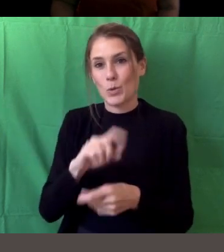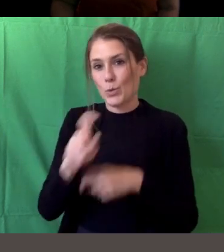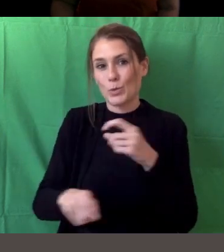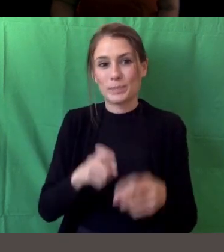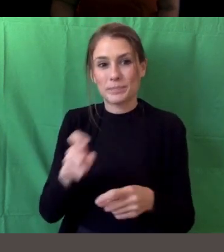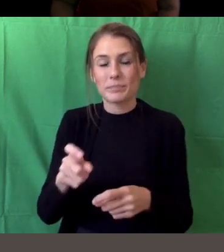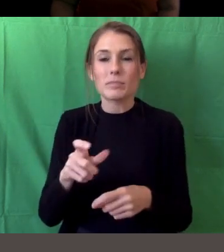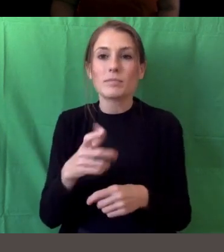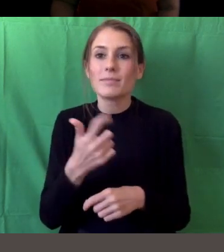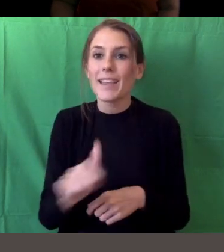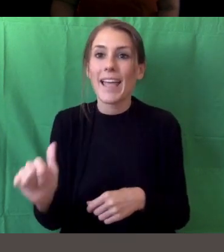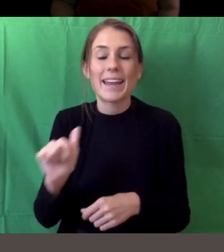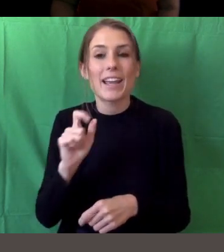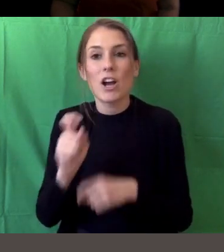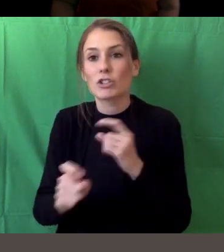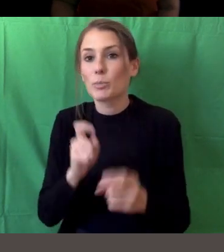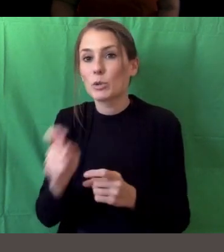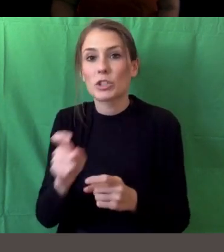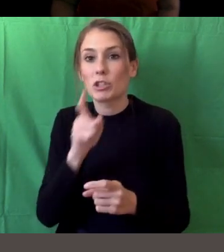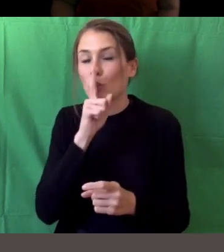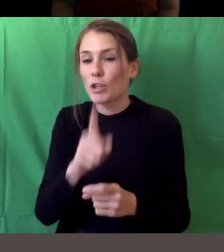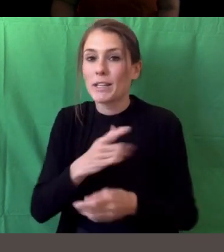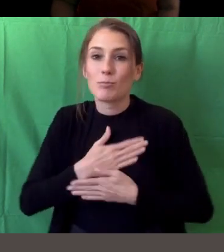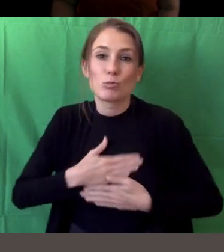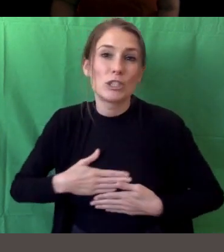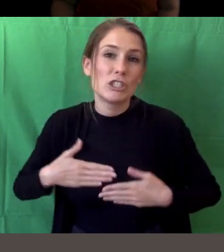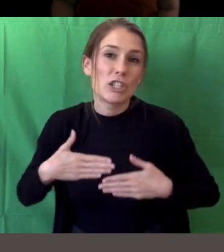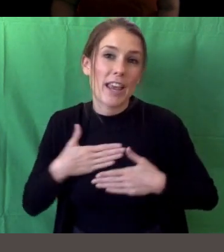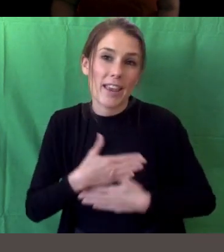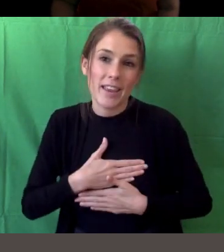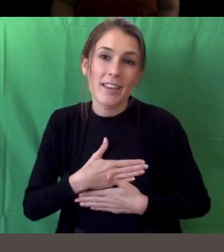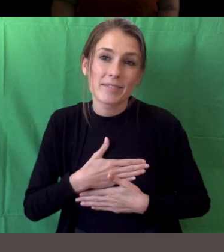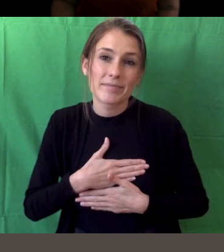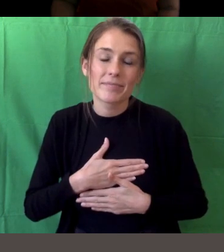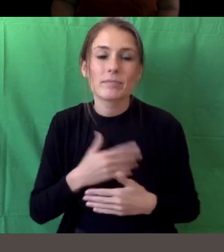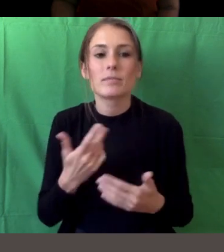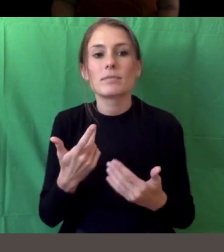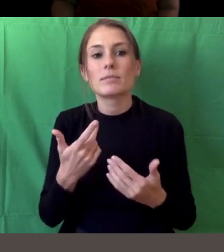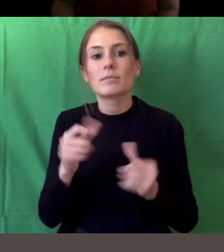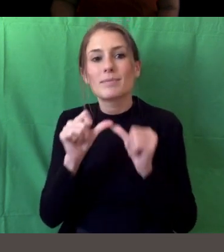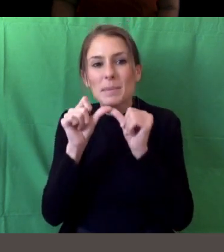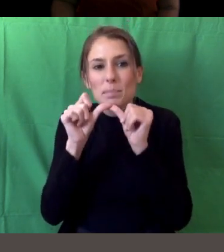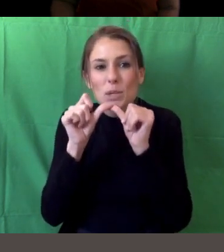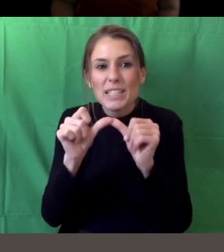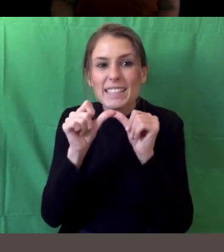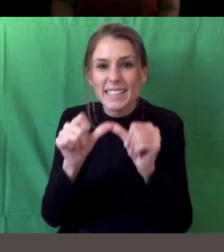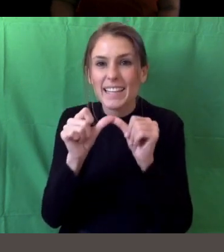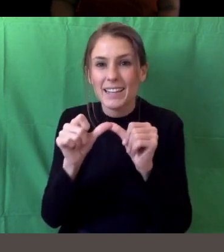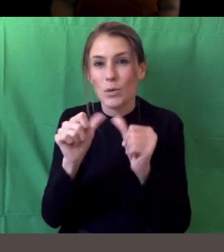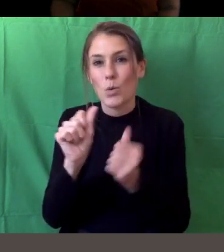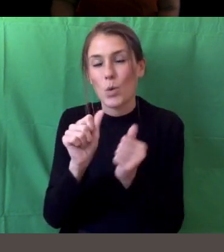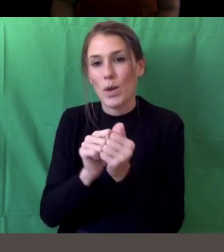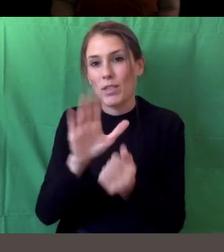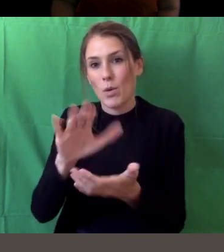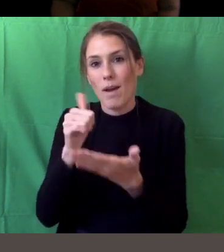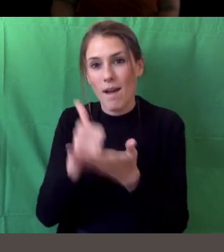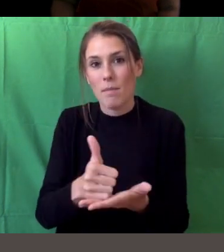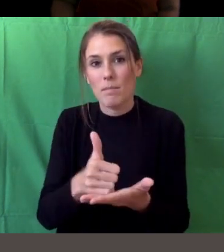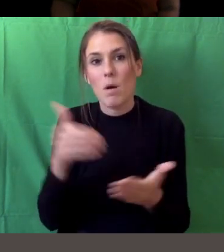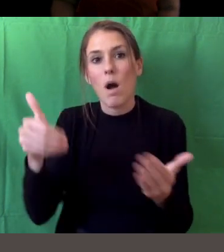Anybody can contribute and any, you know, contribution is greatly appreciated. Be persistent on offering your help.